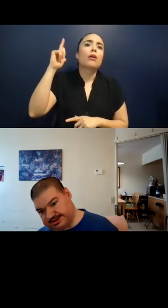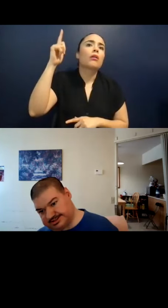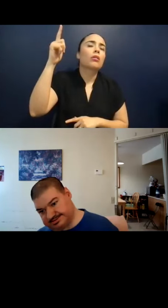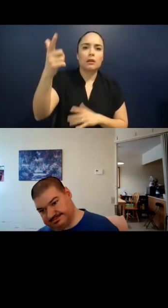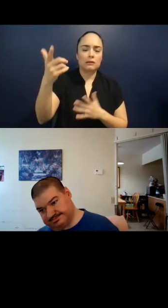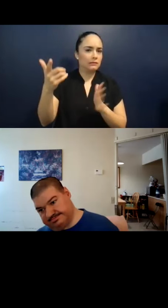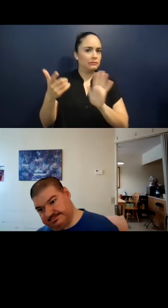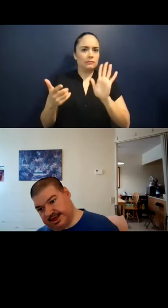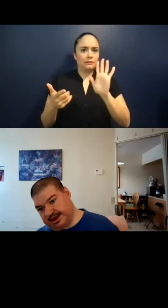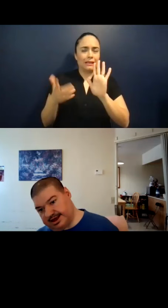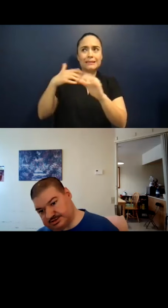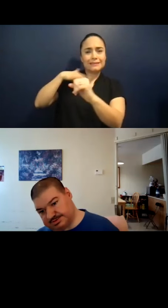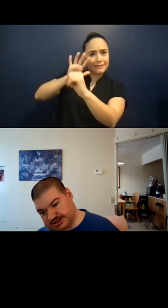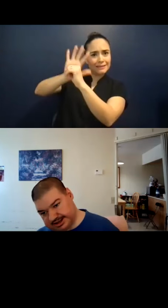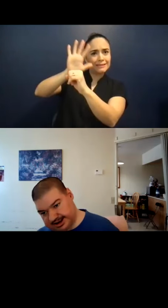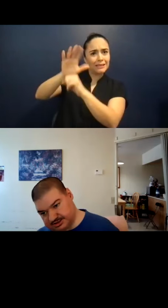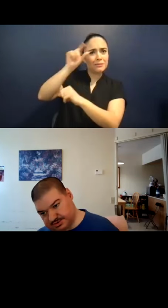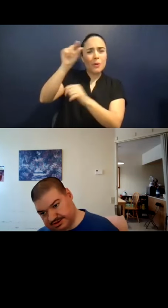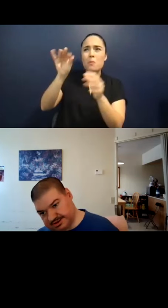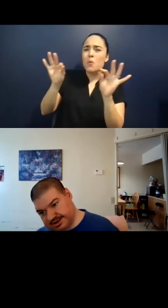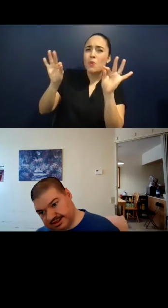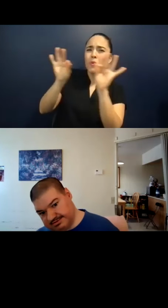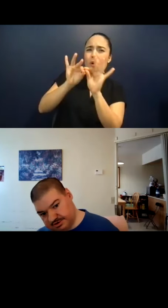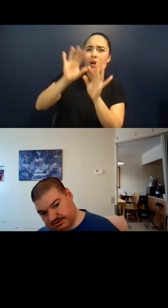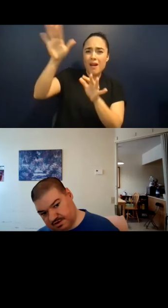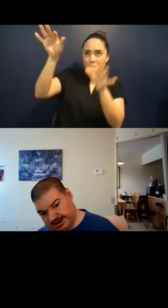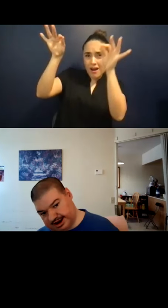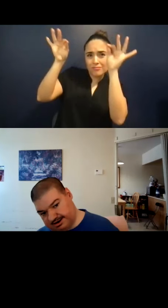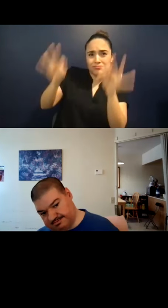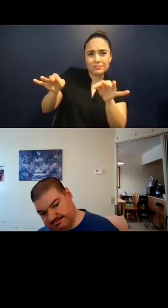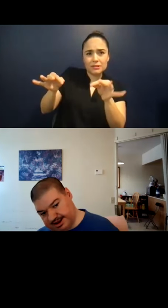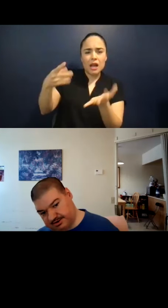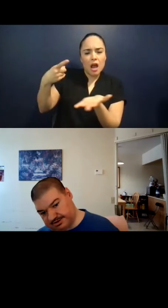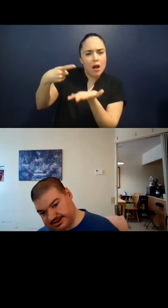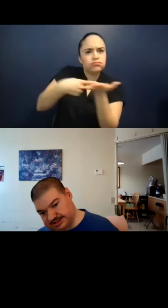We should be included in